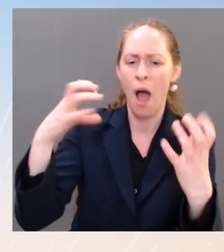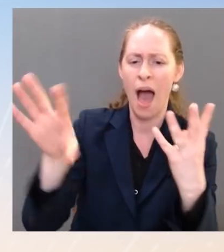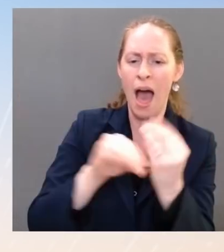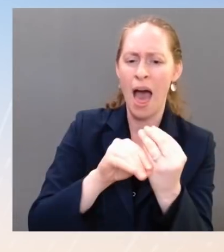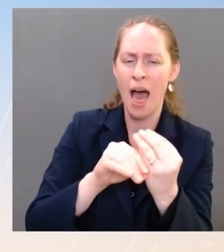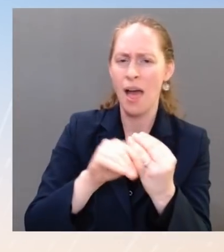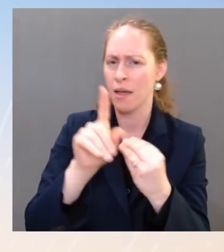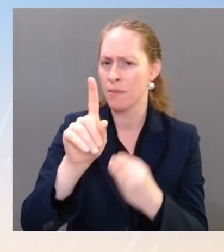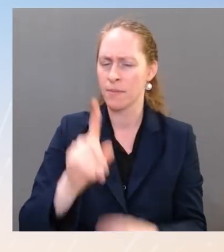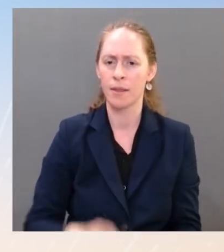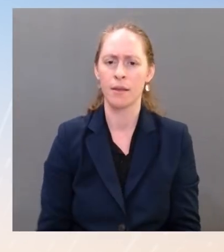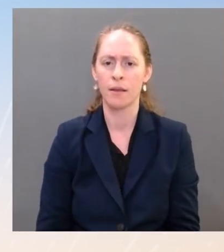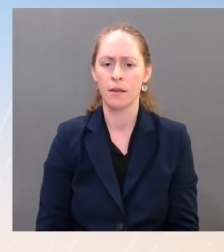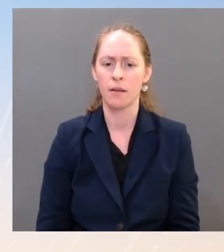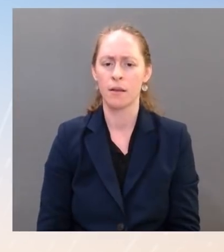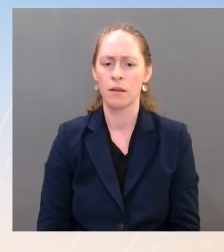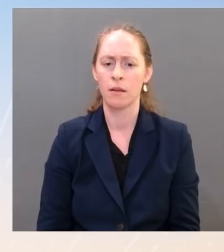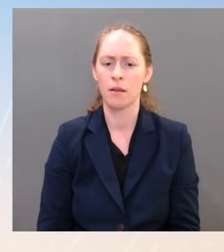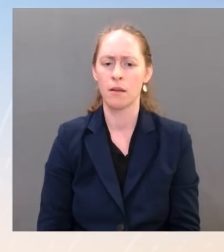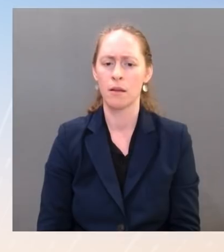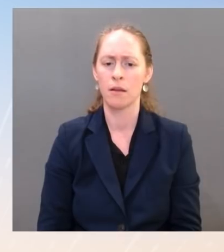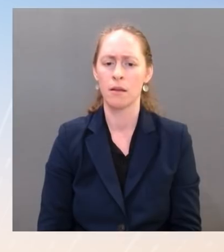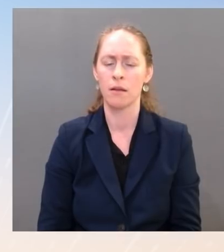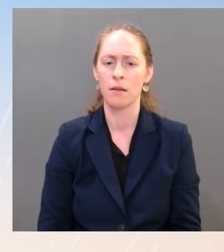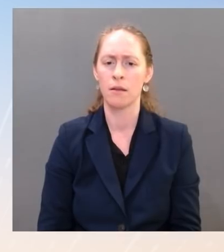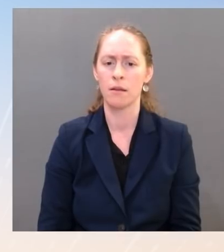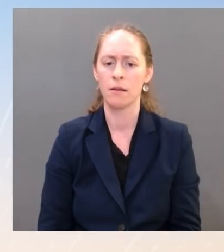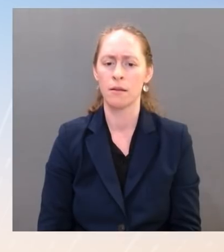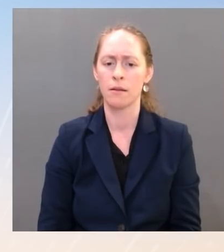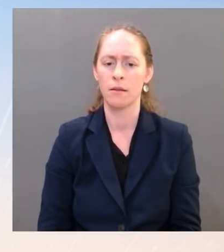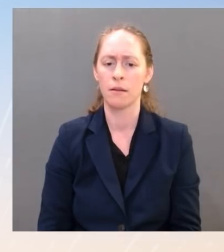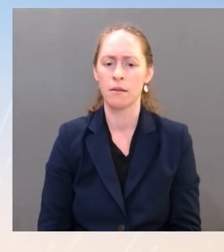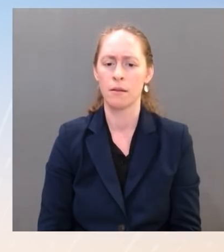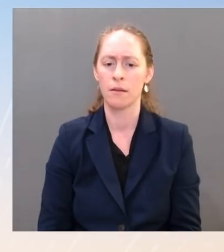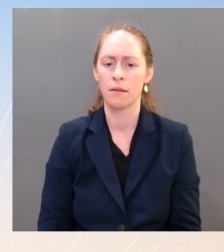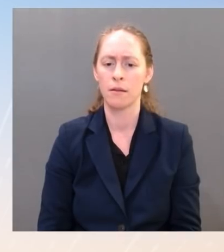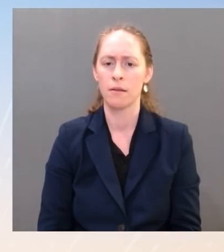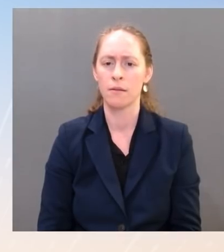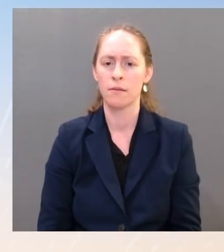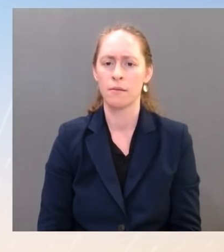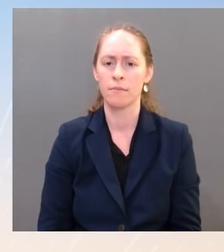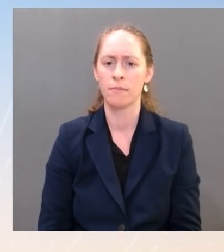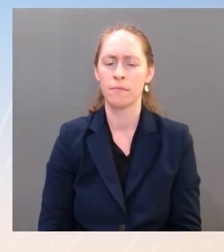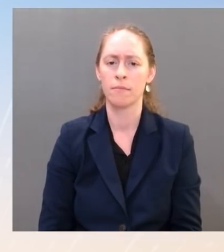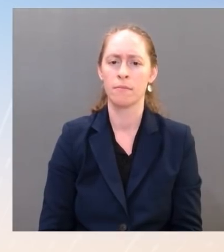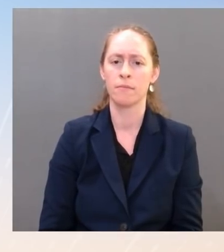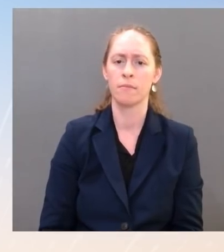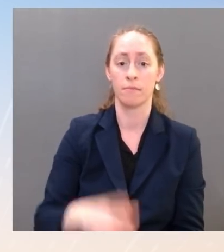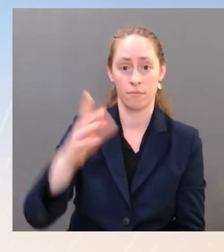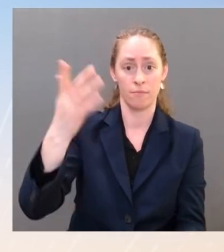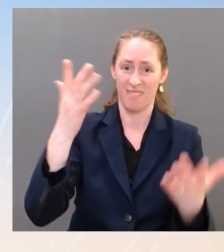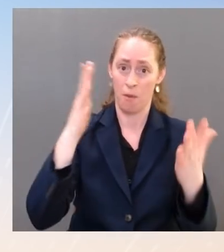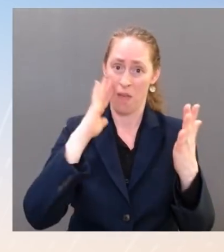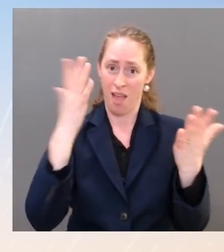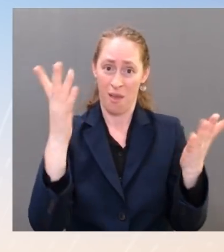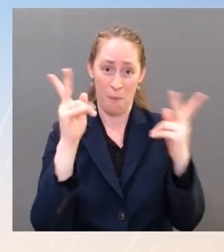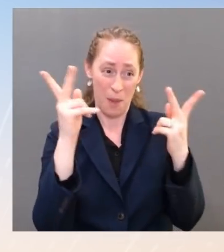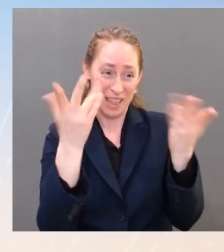that the people are there, the opportunities are there. And in the last three or four months, we've seen a historic pace of job creation